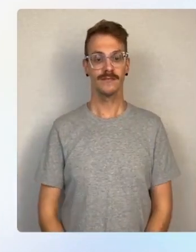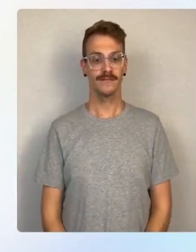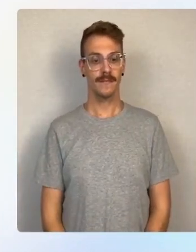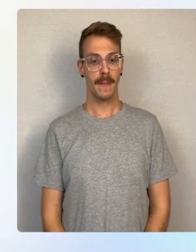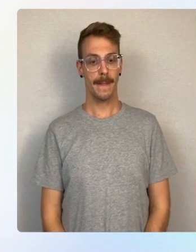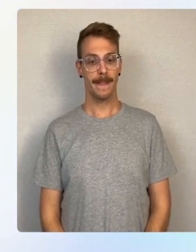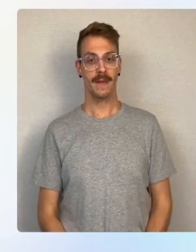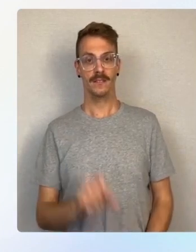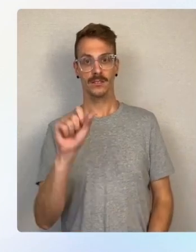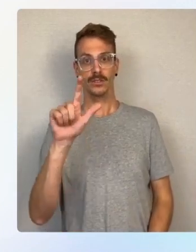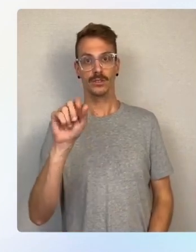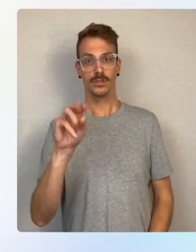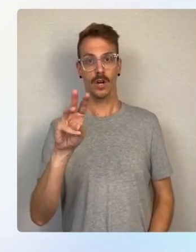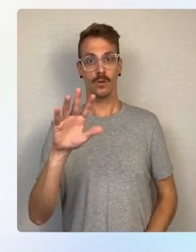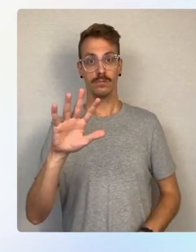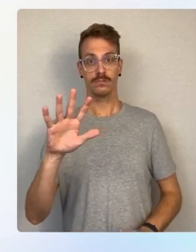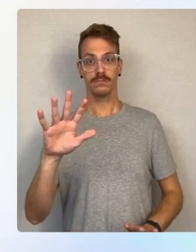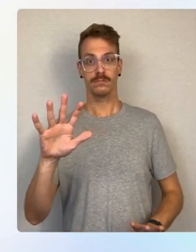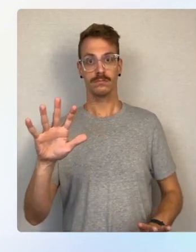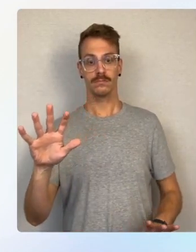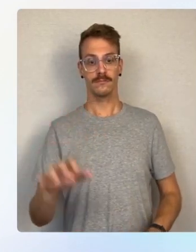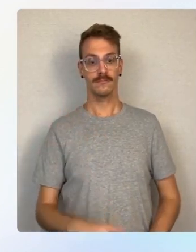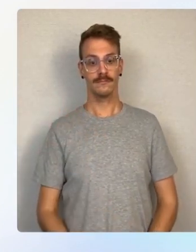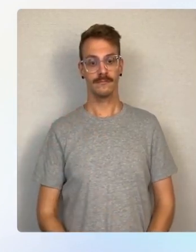Push. (yelling) Slow.